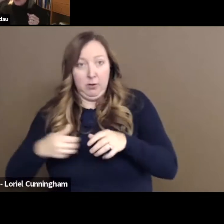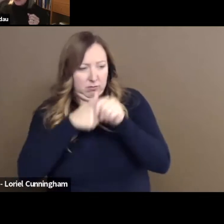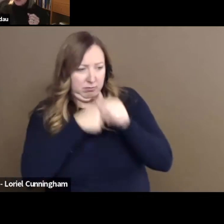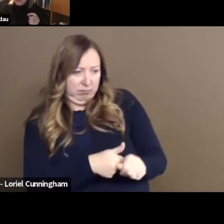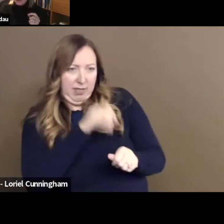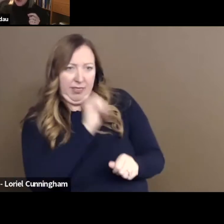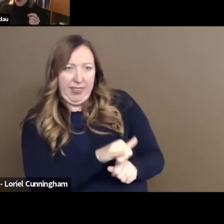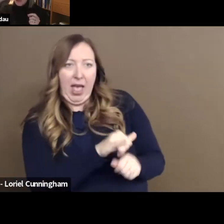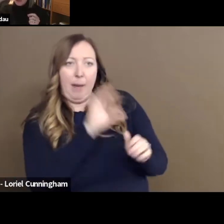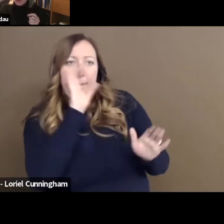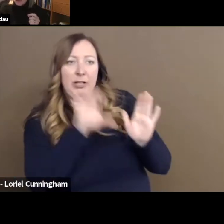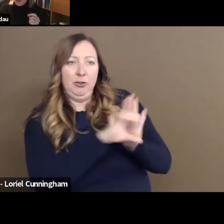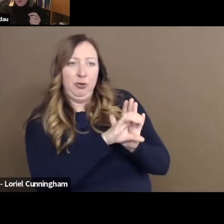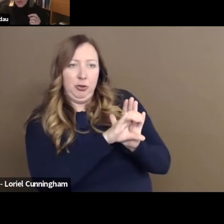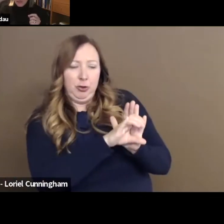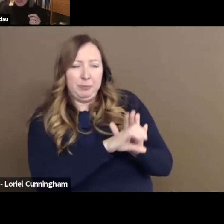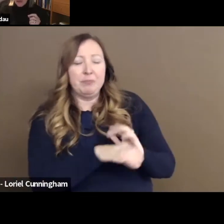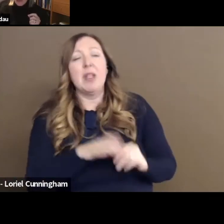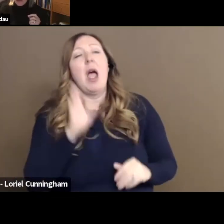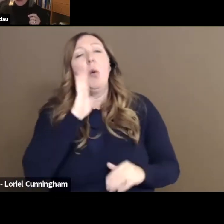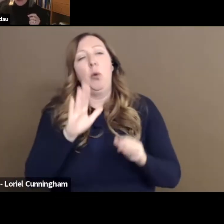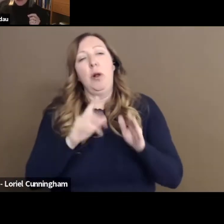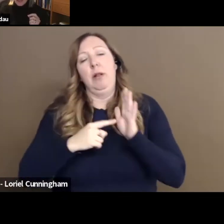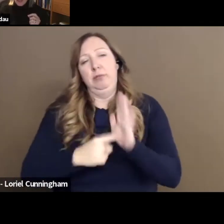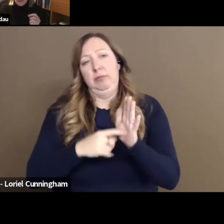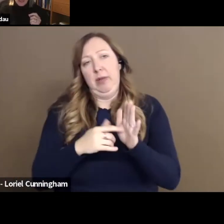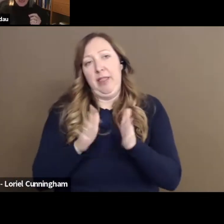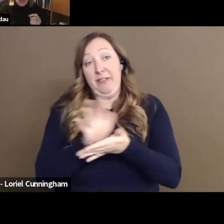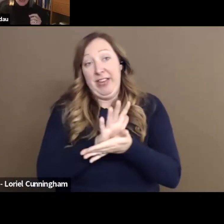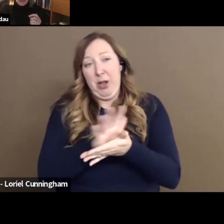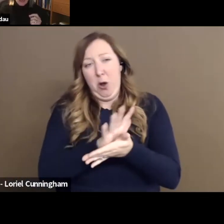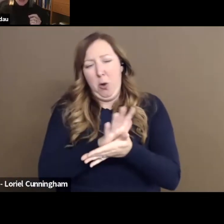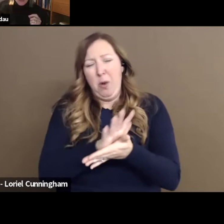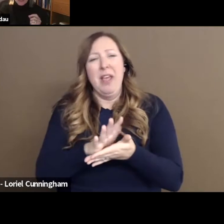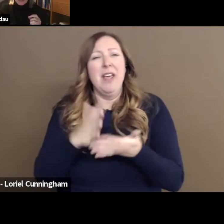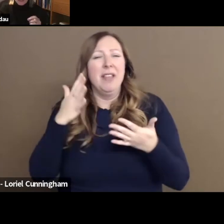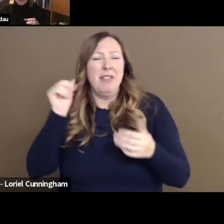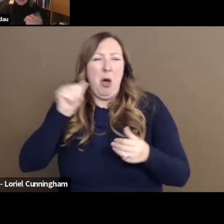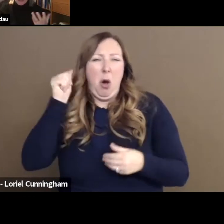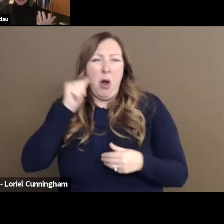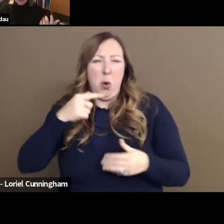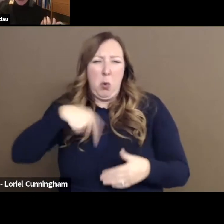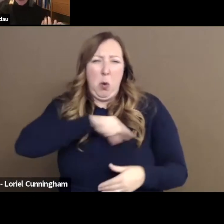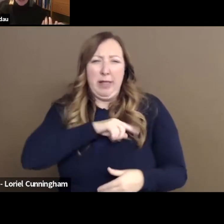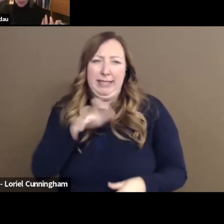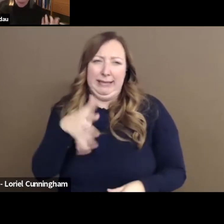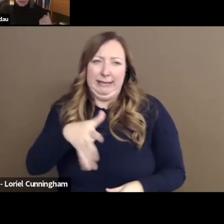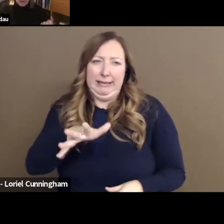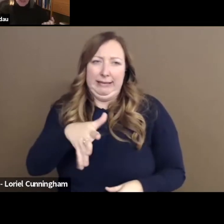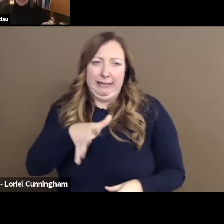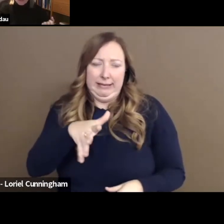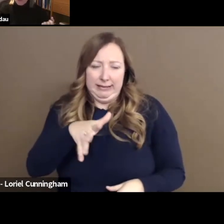little bit of audio too that you might have difficulty hearing um even even if